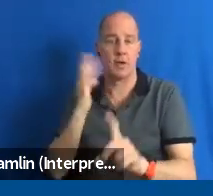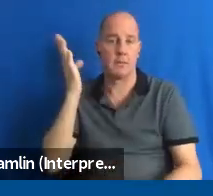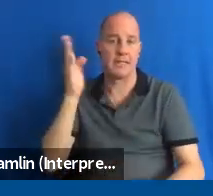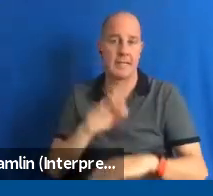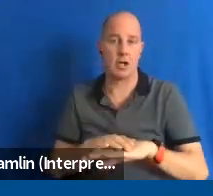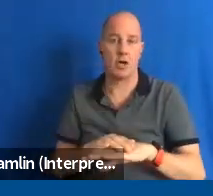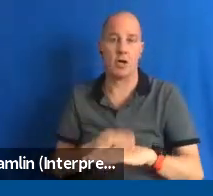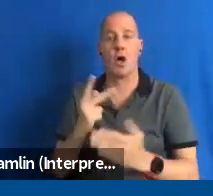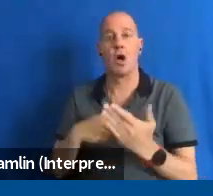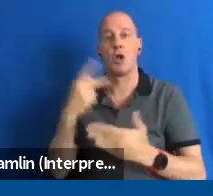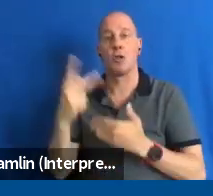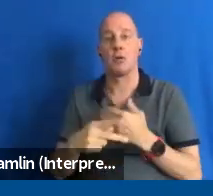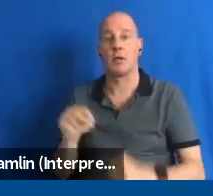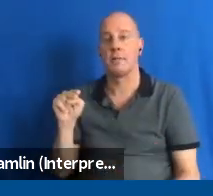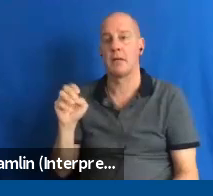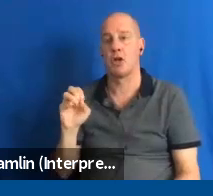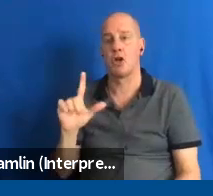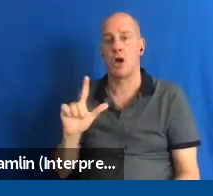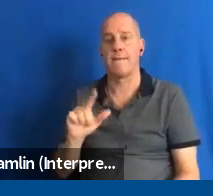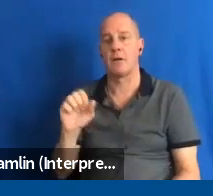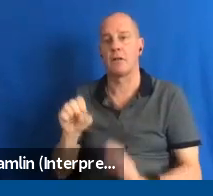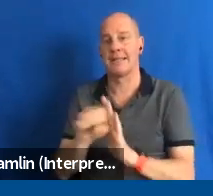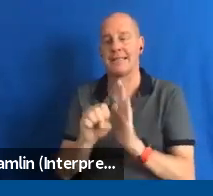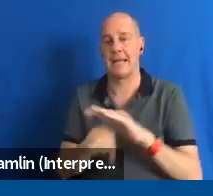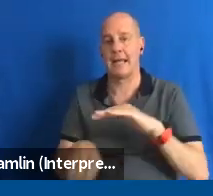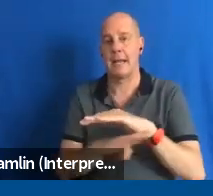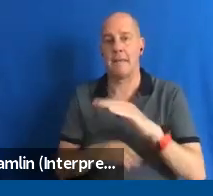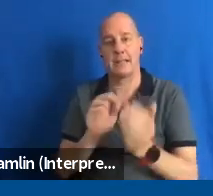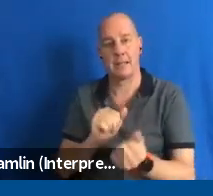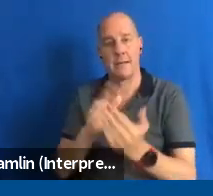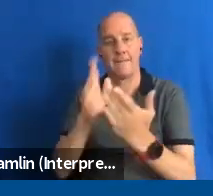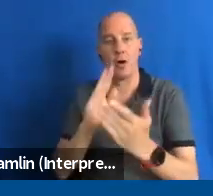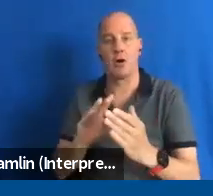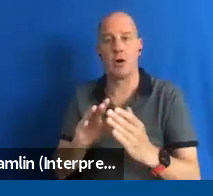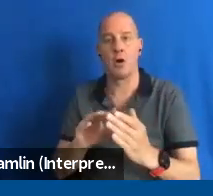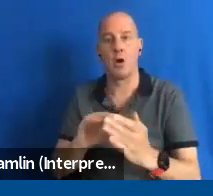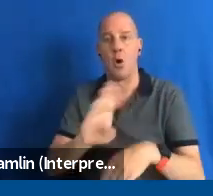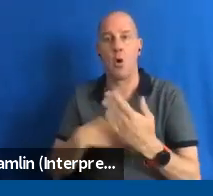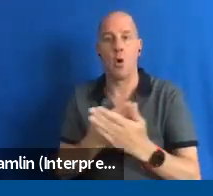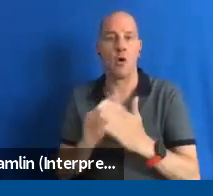the program's novel state based approach to whole community preparedness. We hope you can join us.